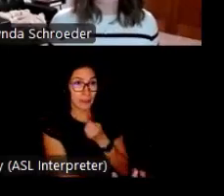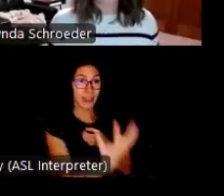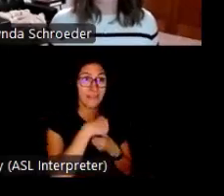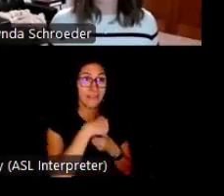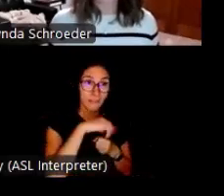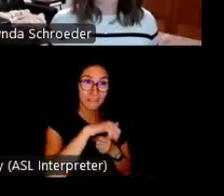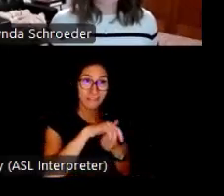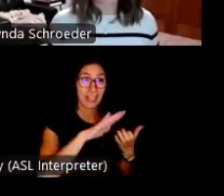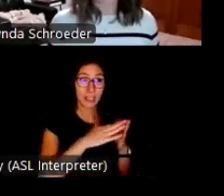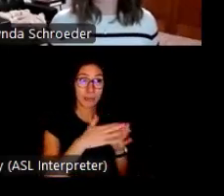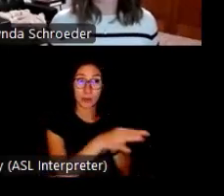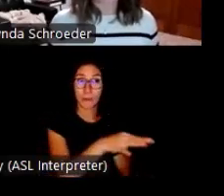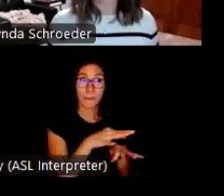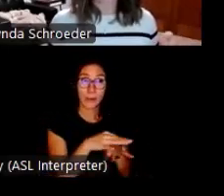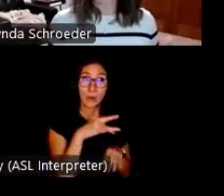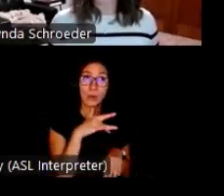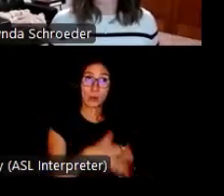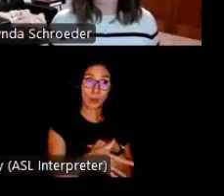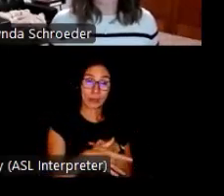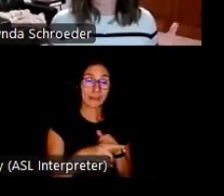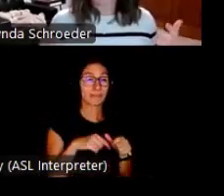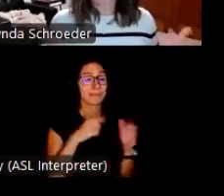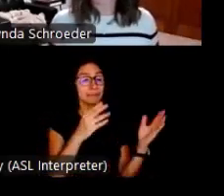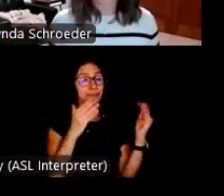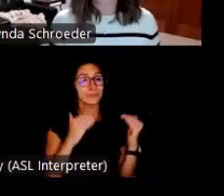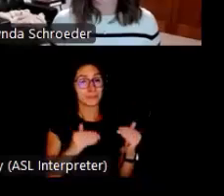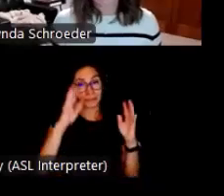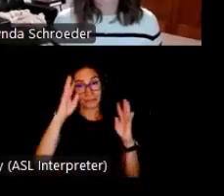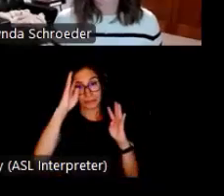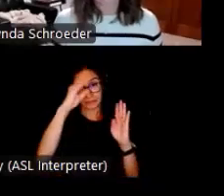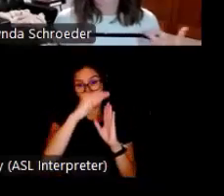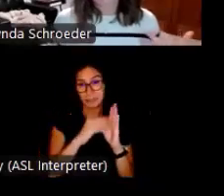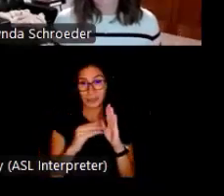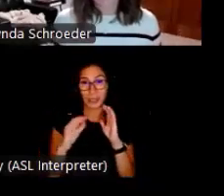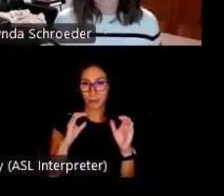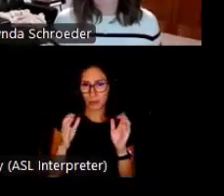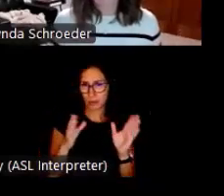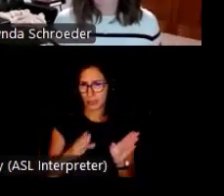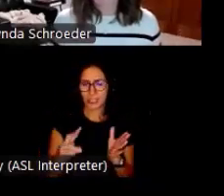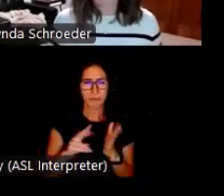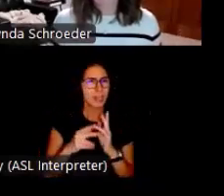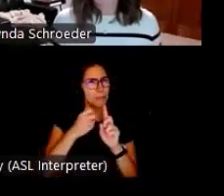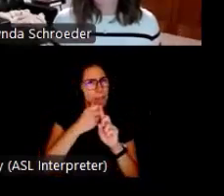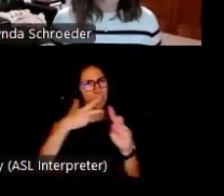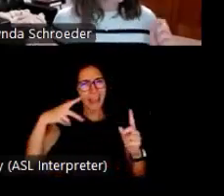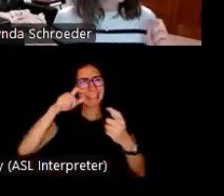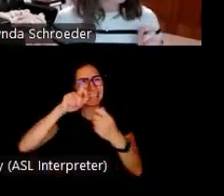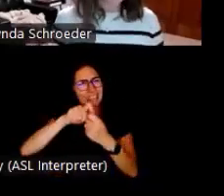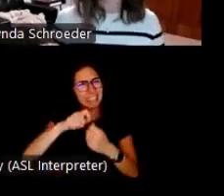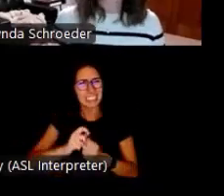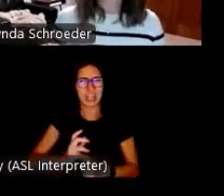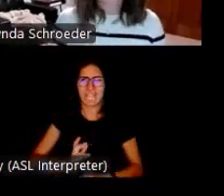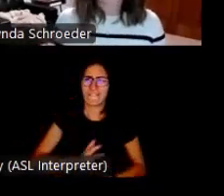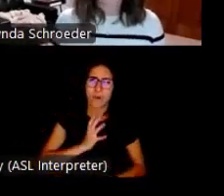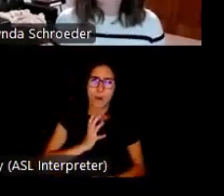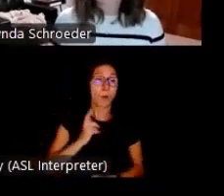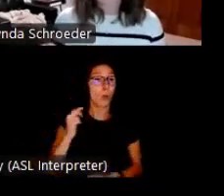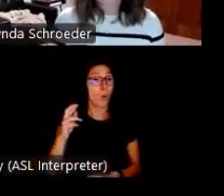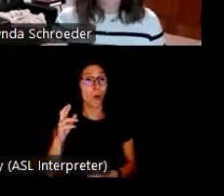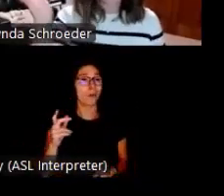And this can be anything from a detailed and written communication plan that is very formal to an informal digital